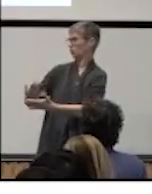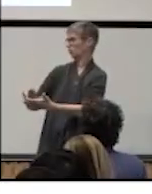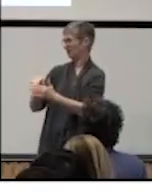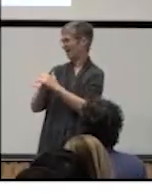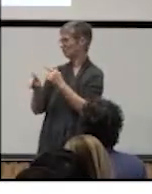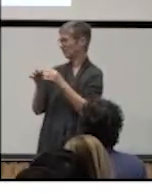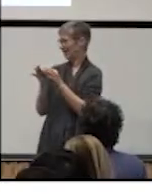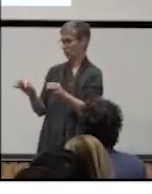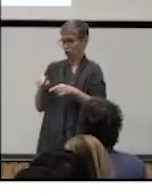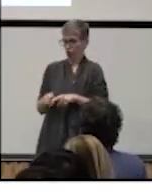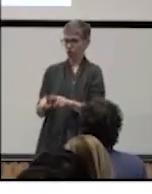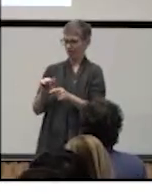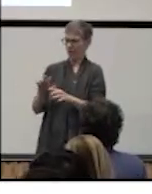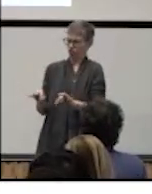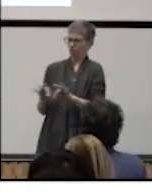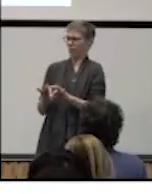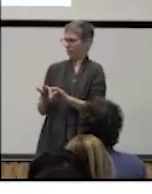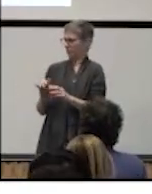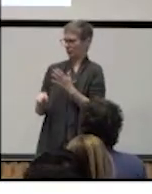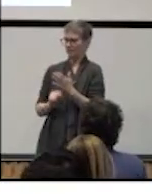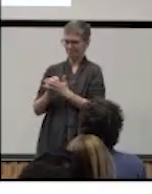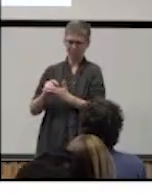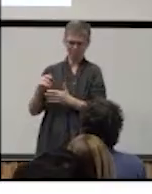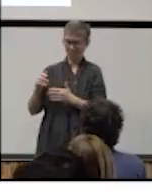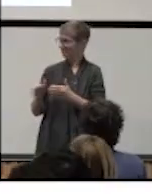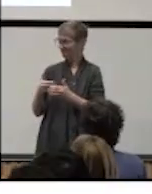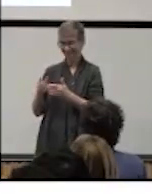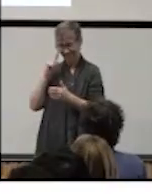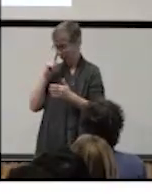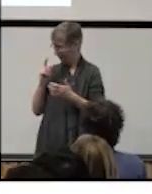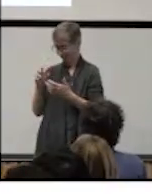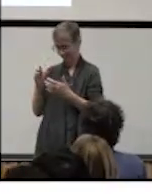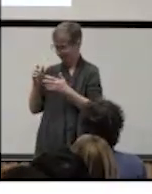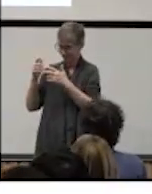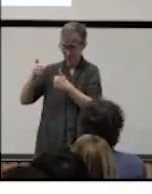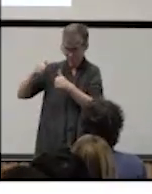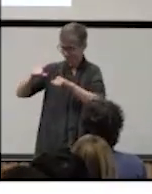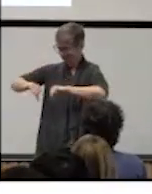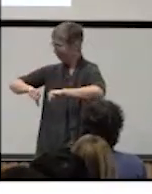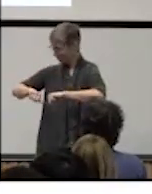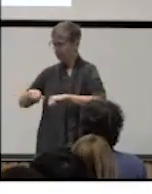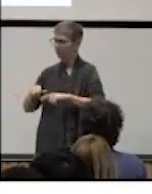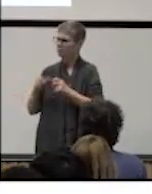really, regardless of their hearing status. There are many ways that children can get access to language when they're